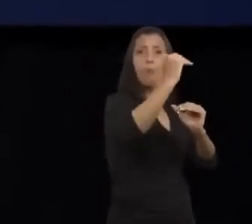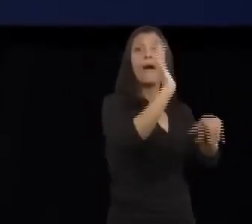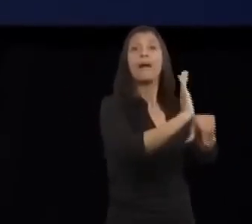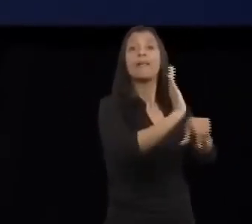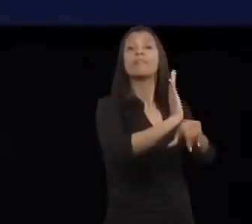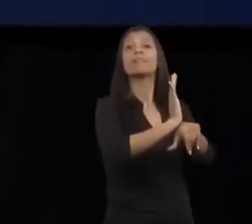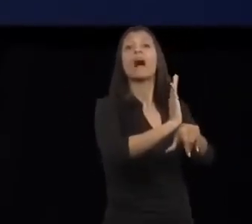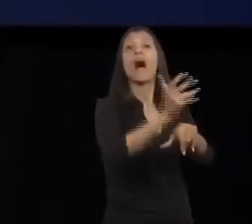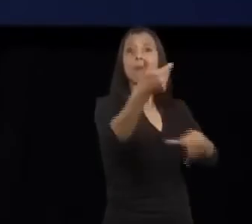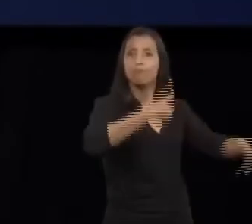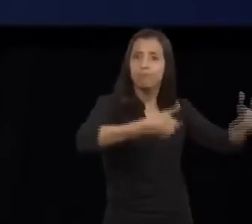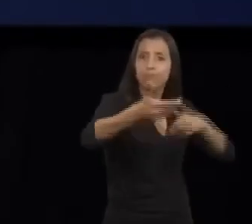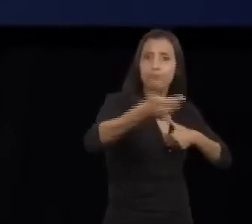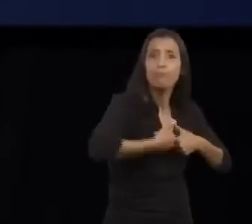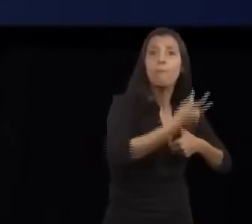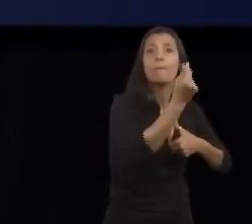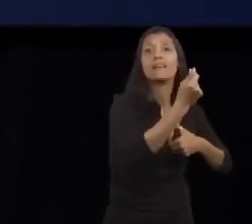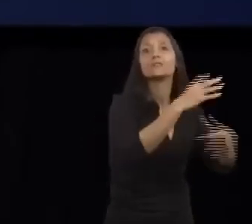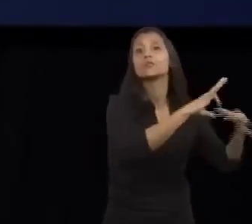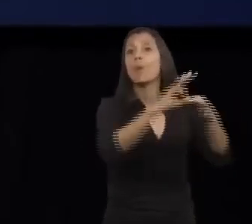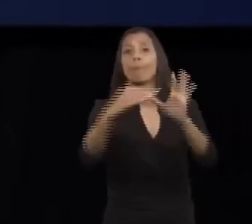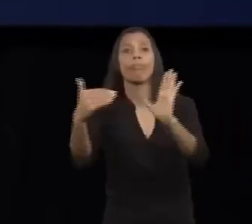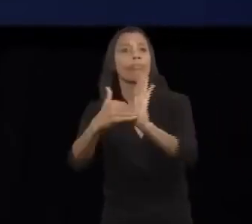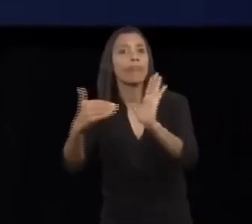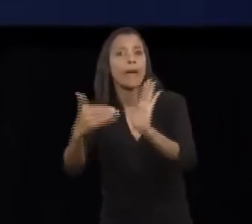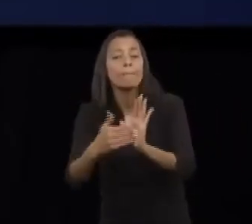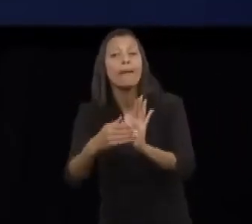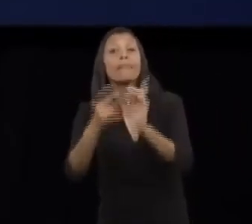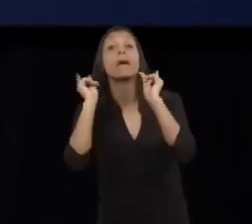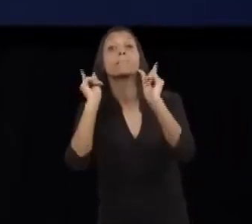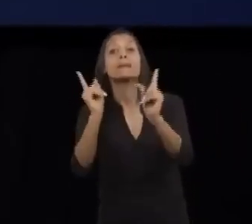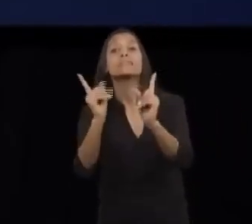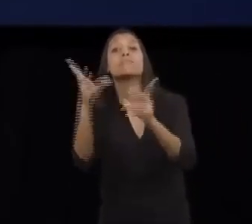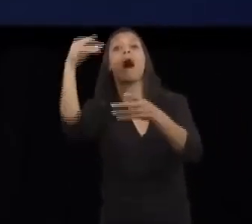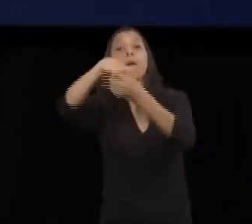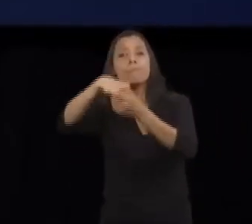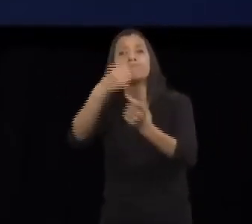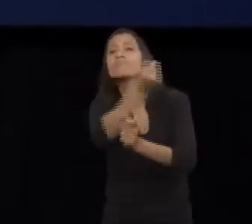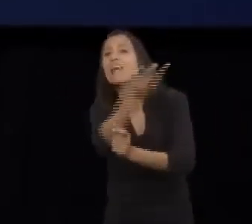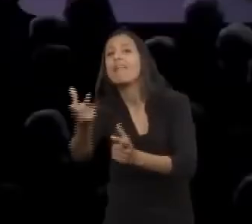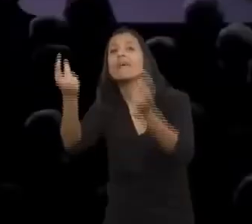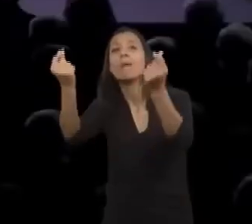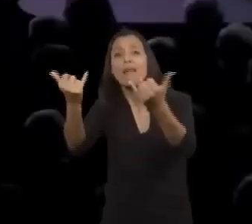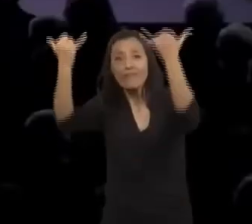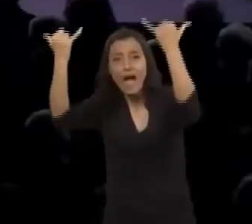or, strictly speaking, the demand for monetary base. By leaving the amount of money constant,